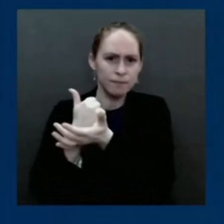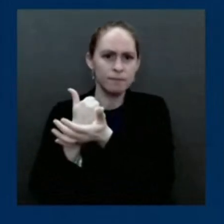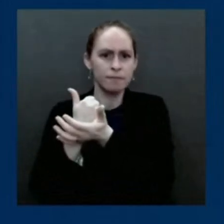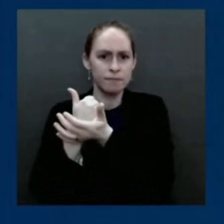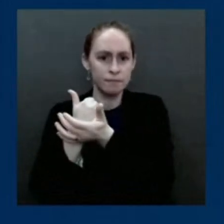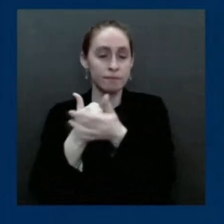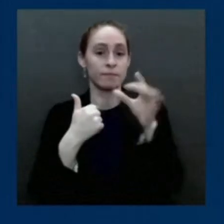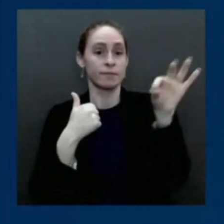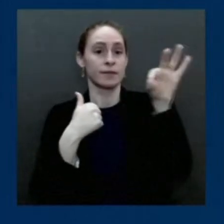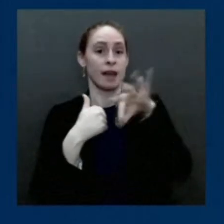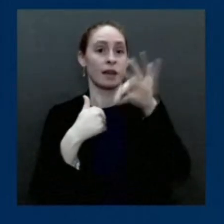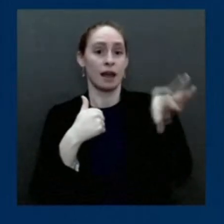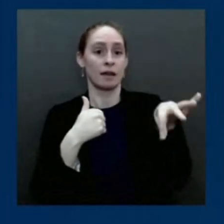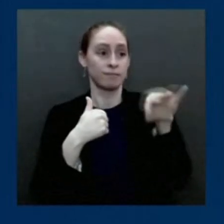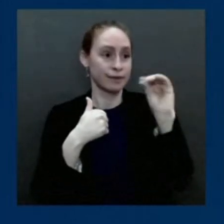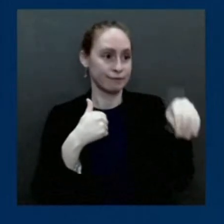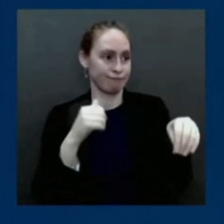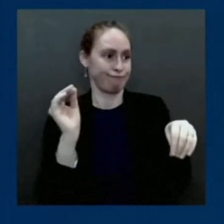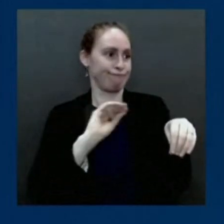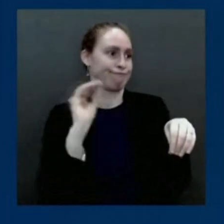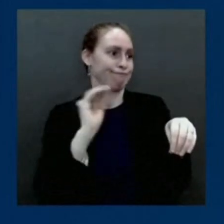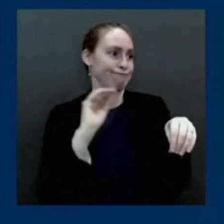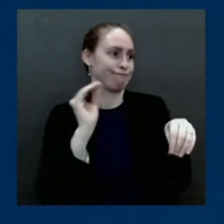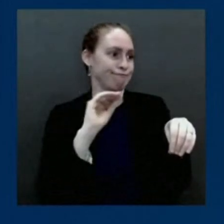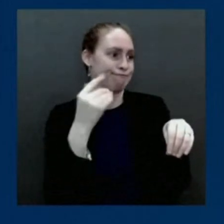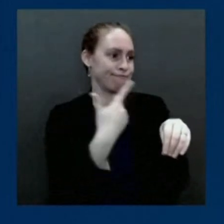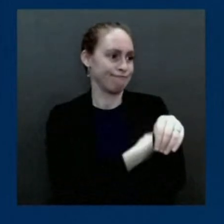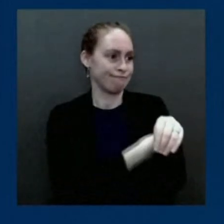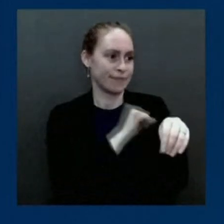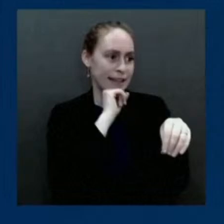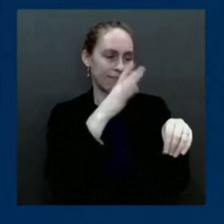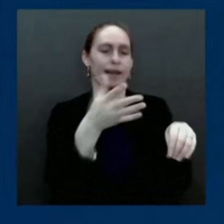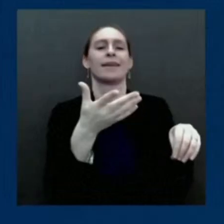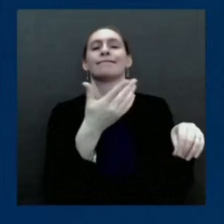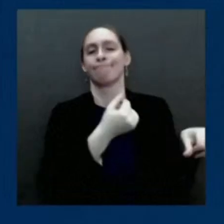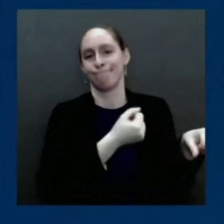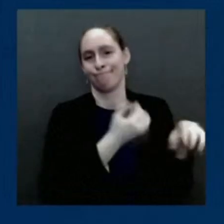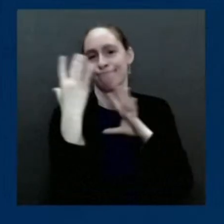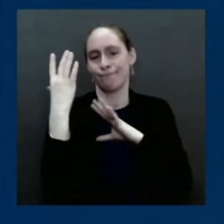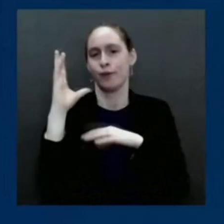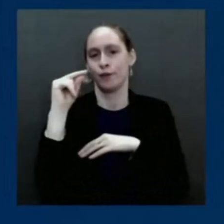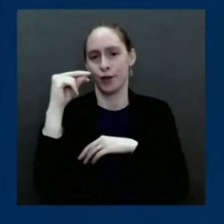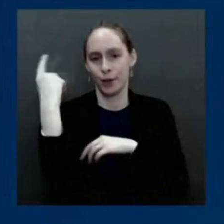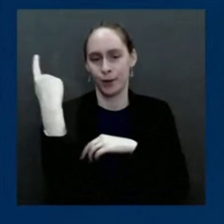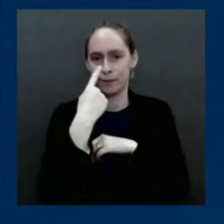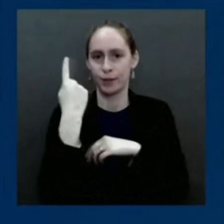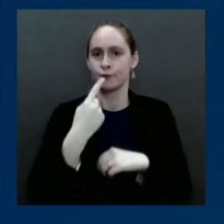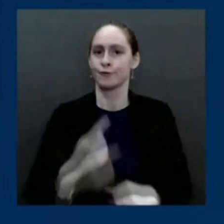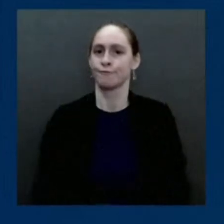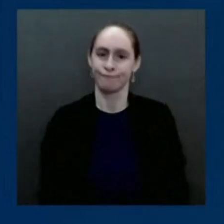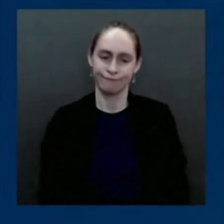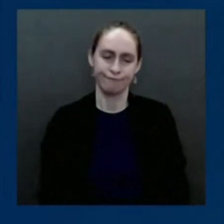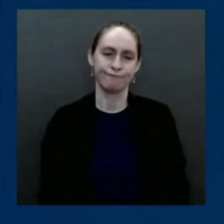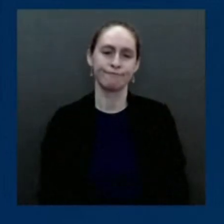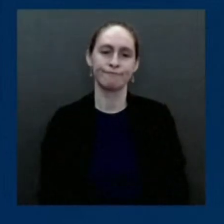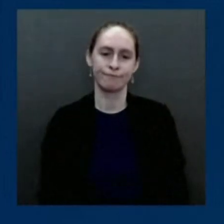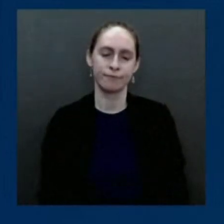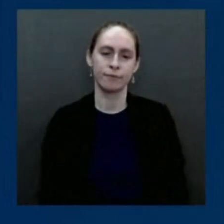LENGTH OF STAY EXCUSE ME FOUR